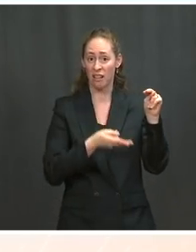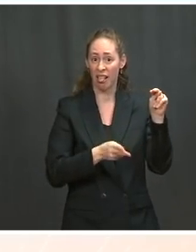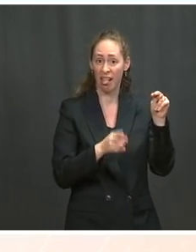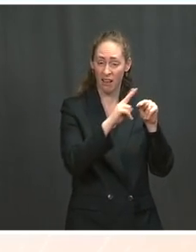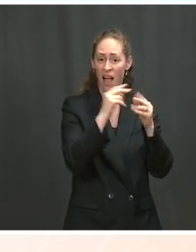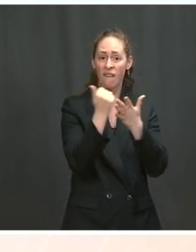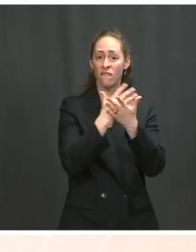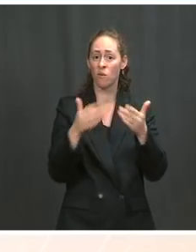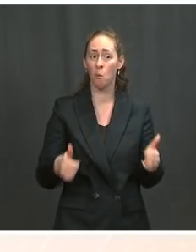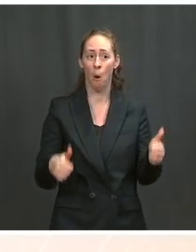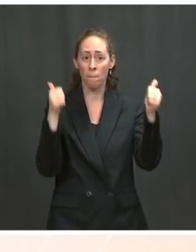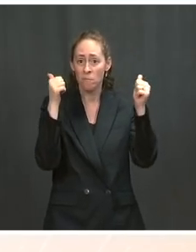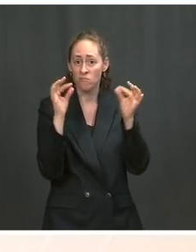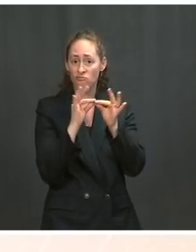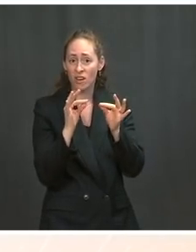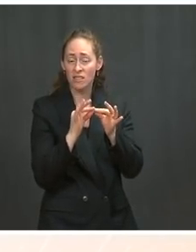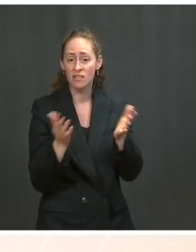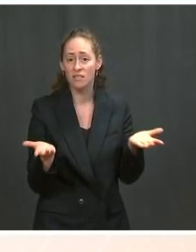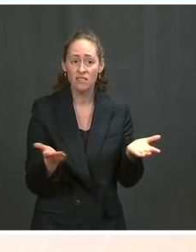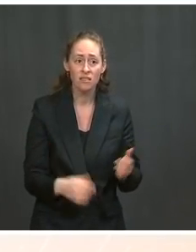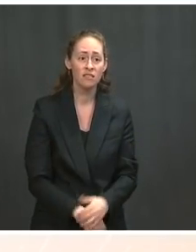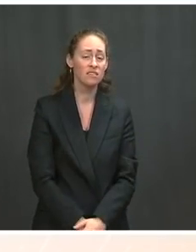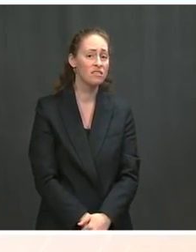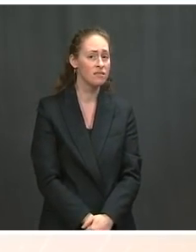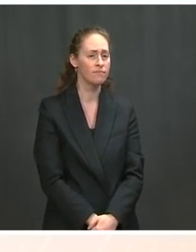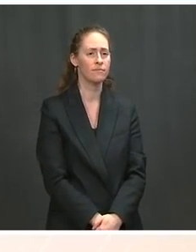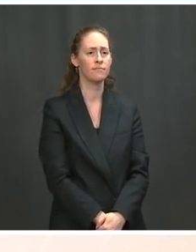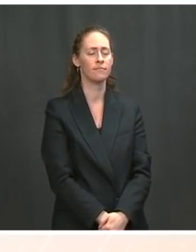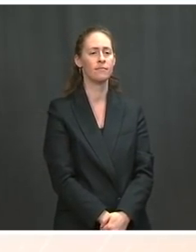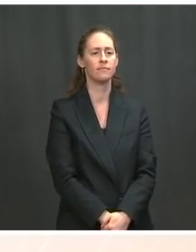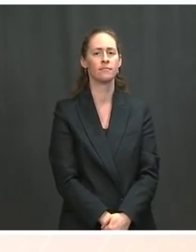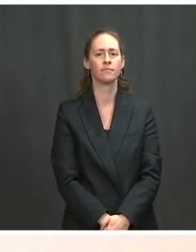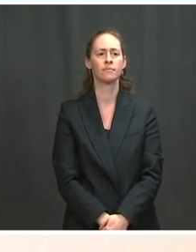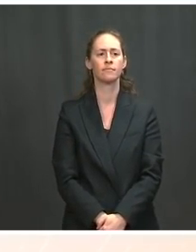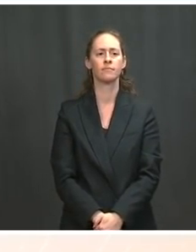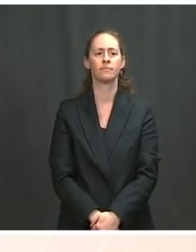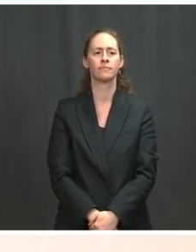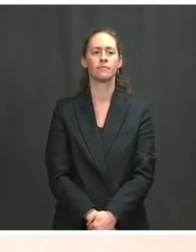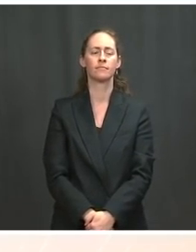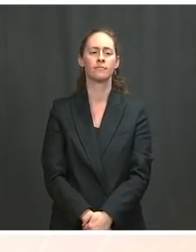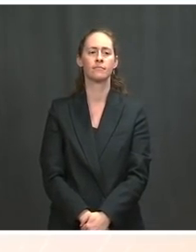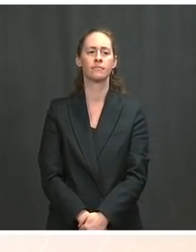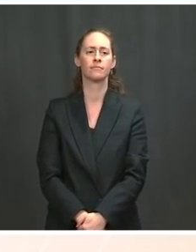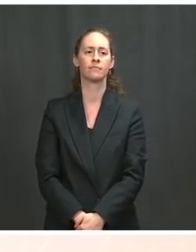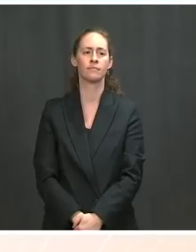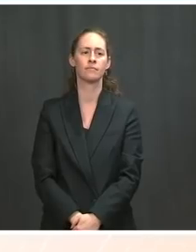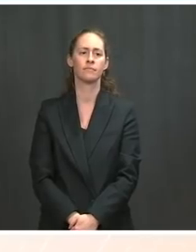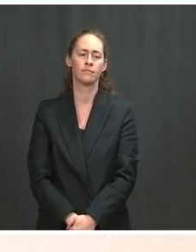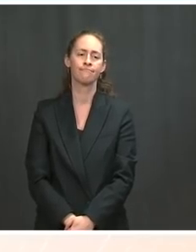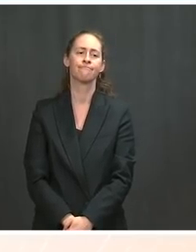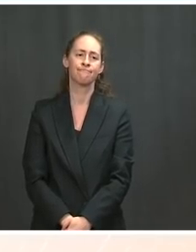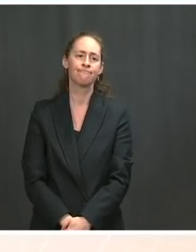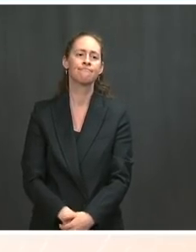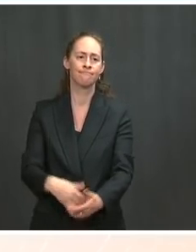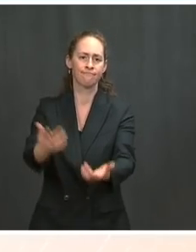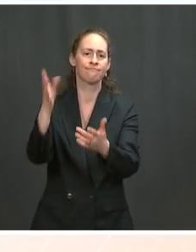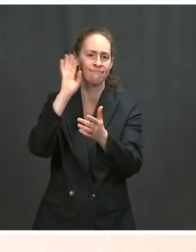Certainly, we have a number of people in the federal government, including our Treasury Secretary who can speak to that more effectively than I can. I will say, on inflation: